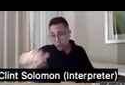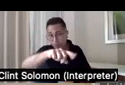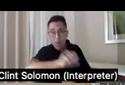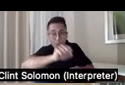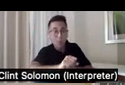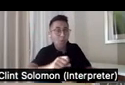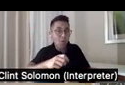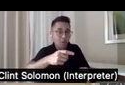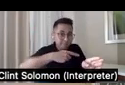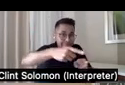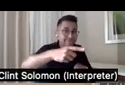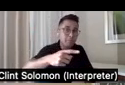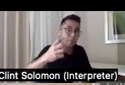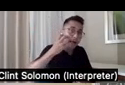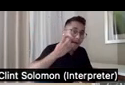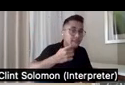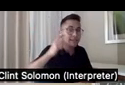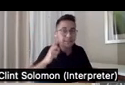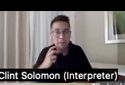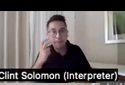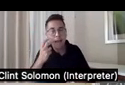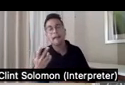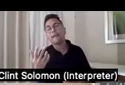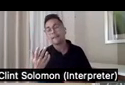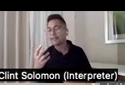very familiar of course you have to think about safety we wouldn't want to do this if the child